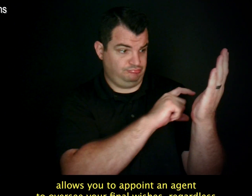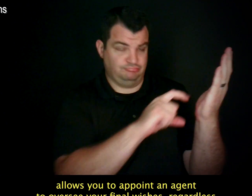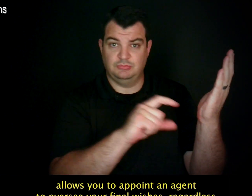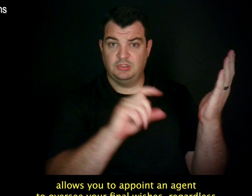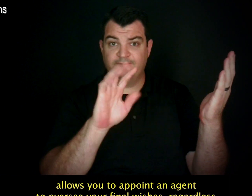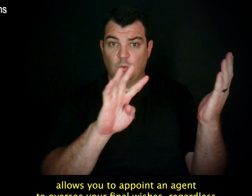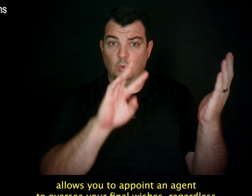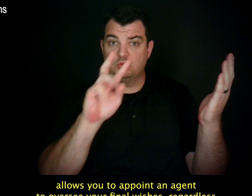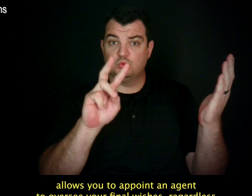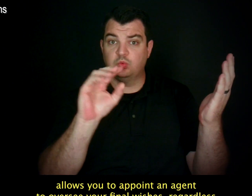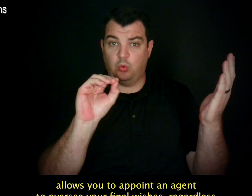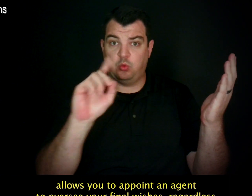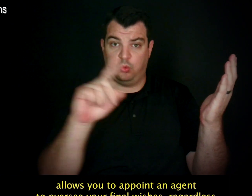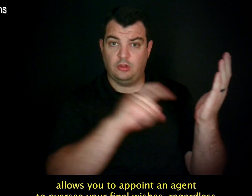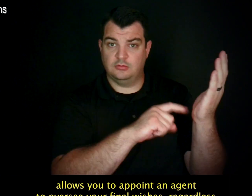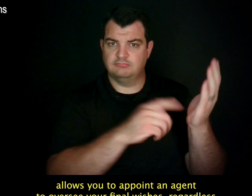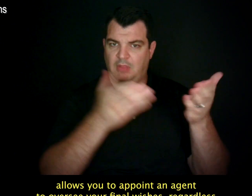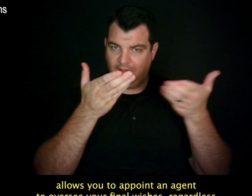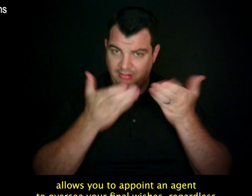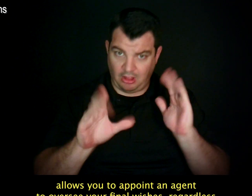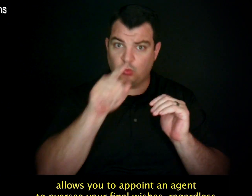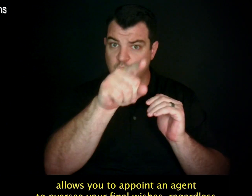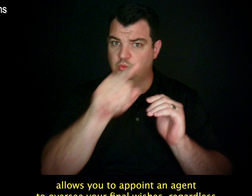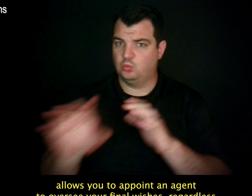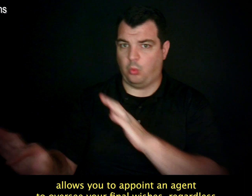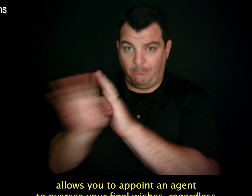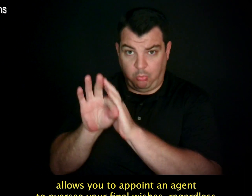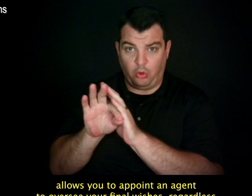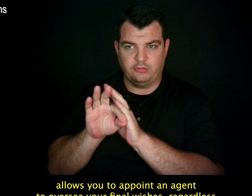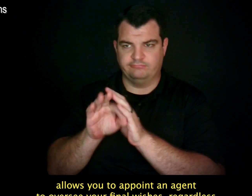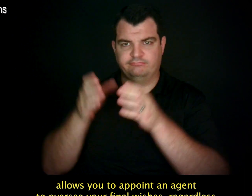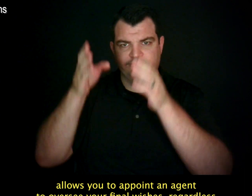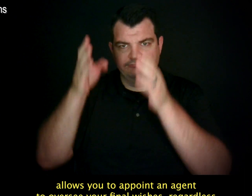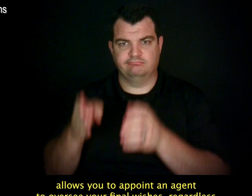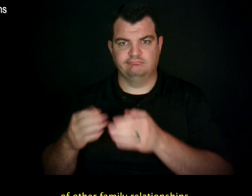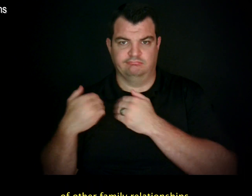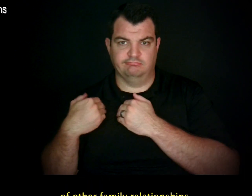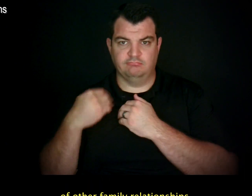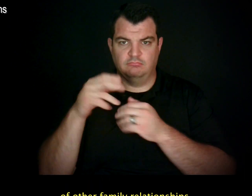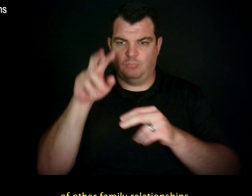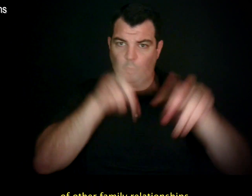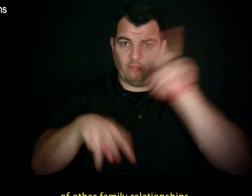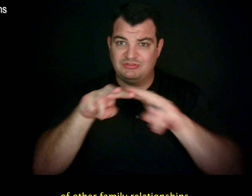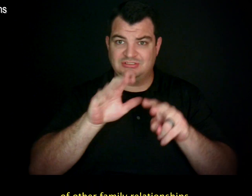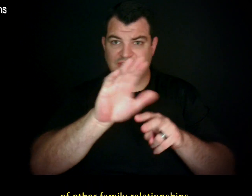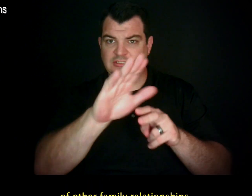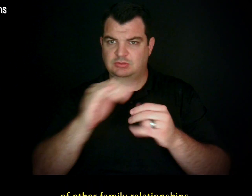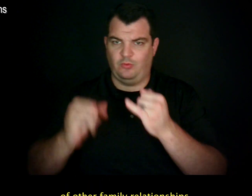allows you to appoint an agent to oversee your final wishes, regardless of other family relationships.